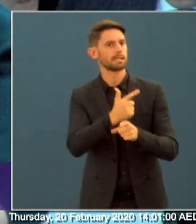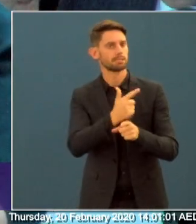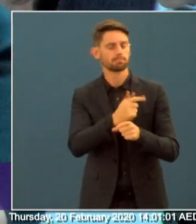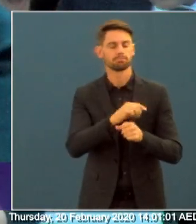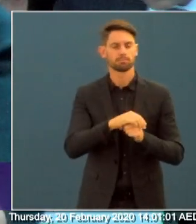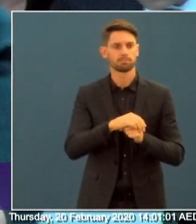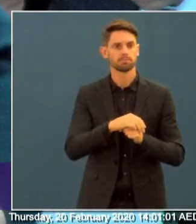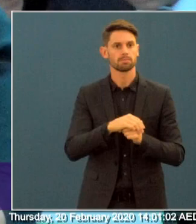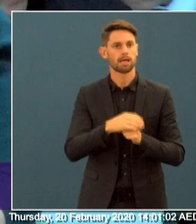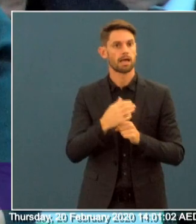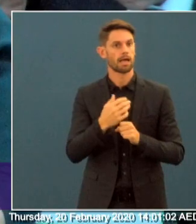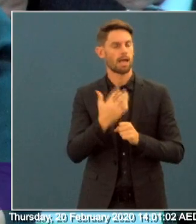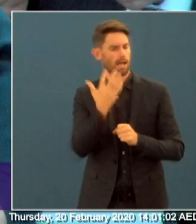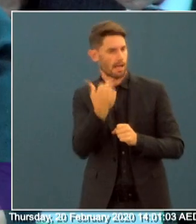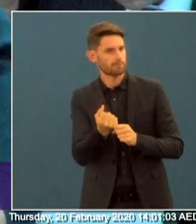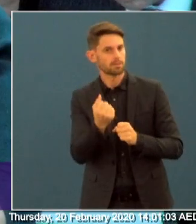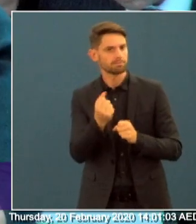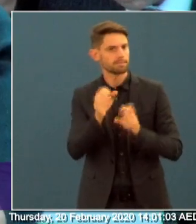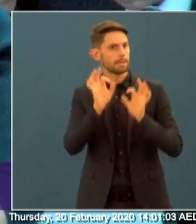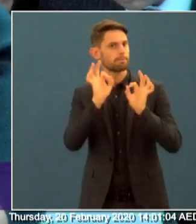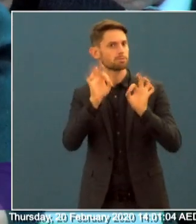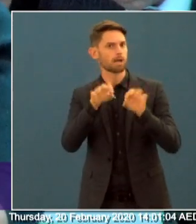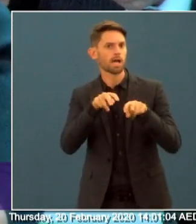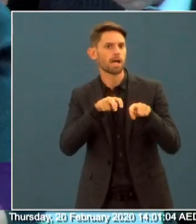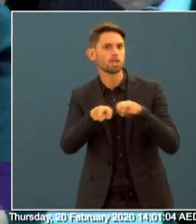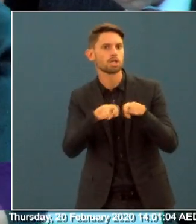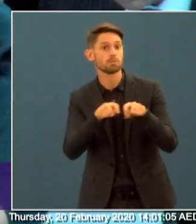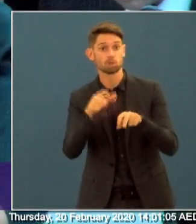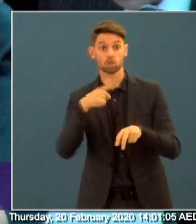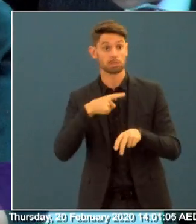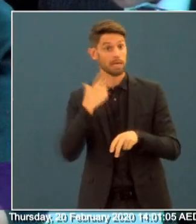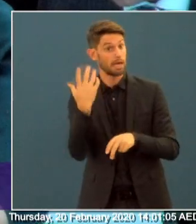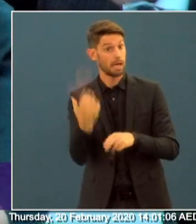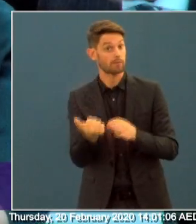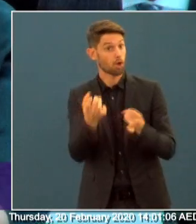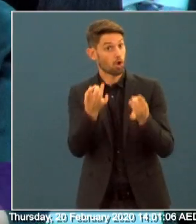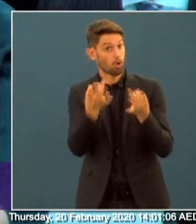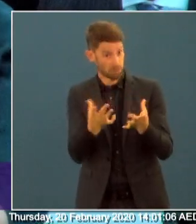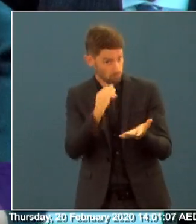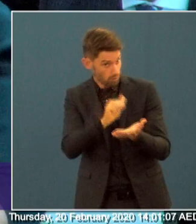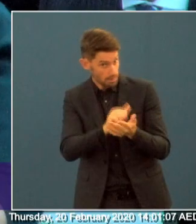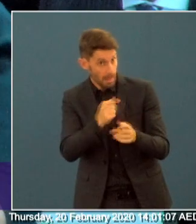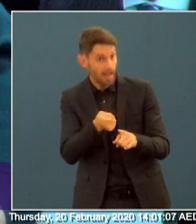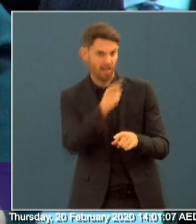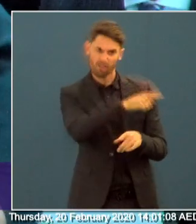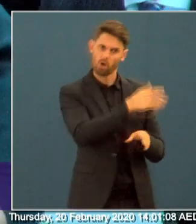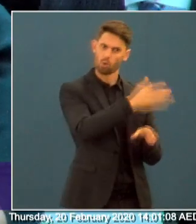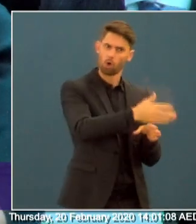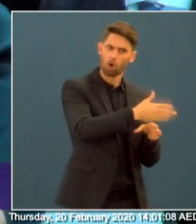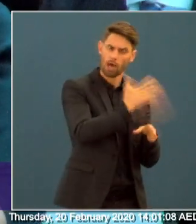So do we understand this part is that there is already some work done and there are some systems or practices in place